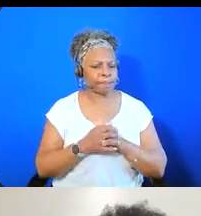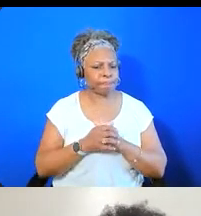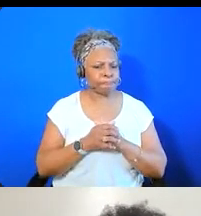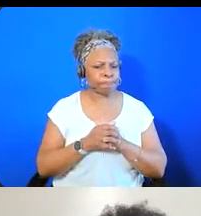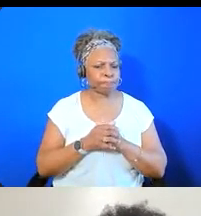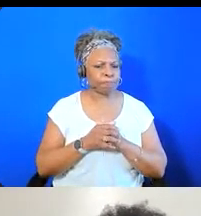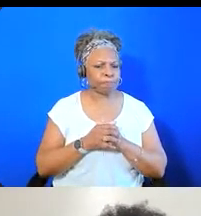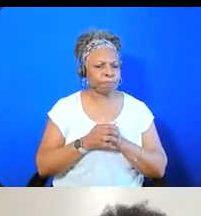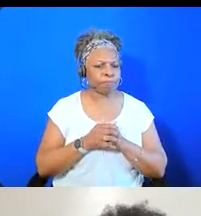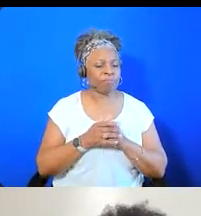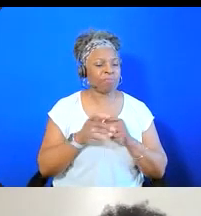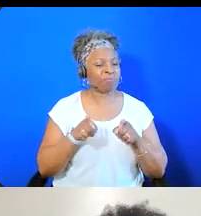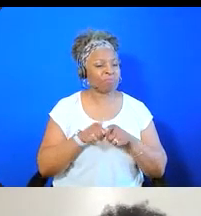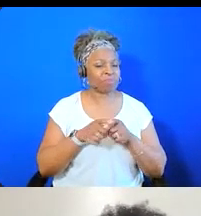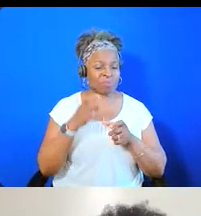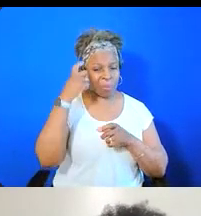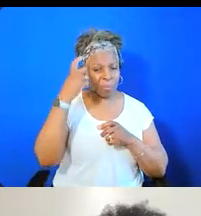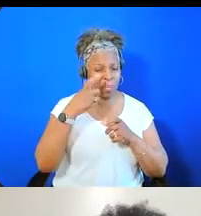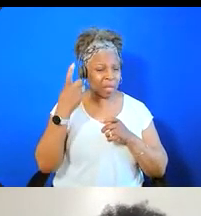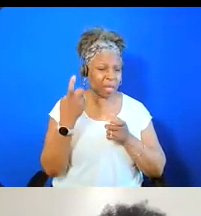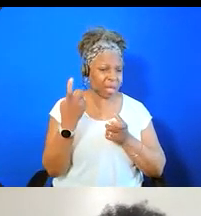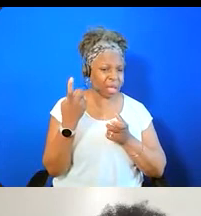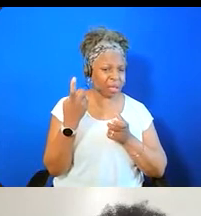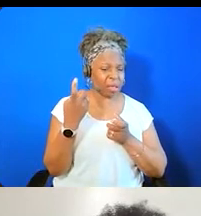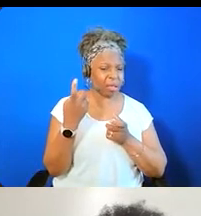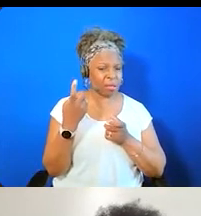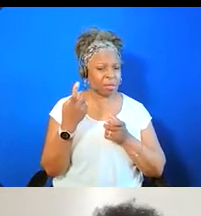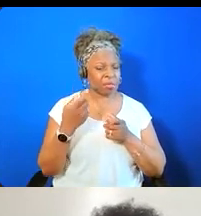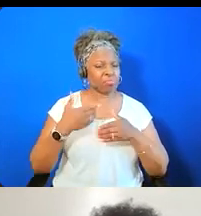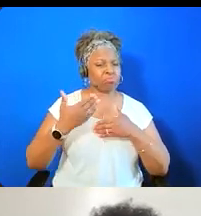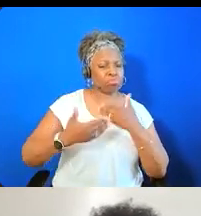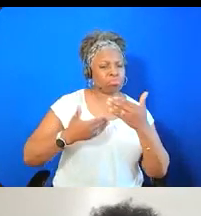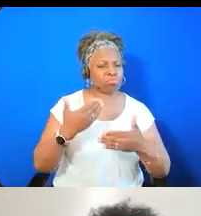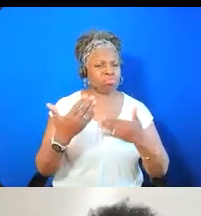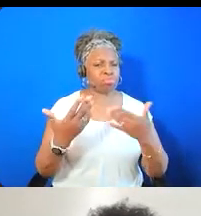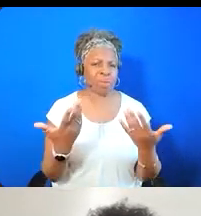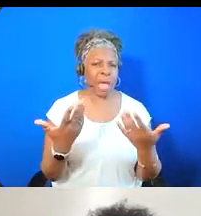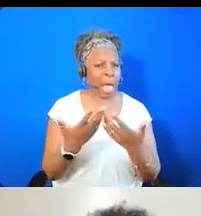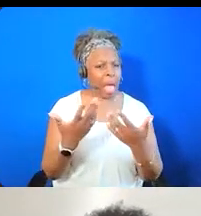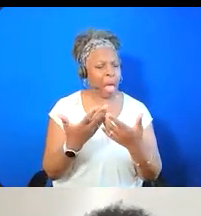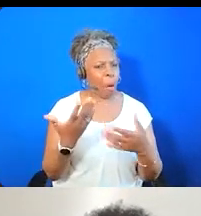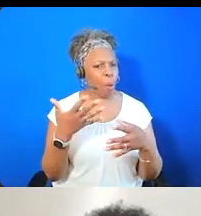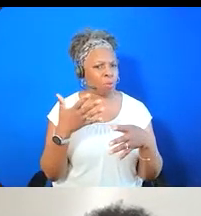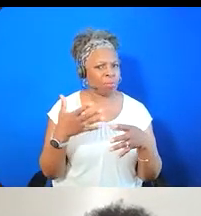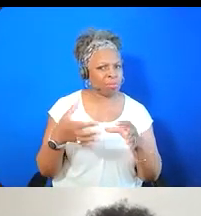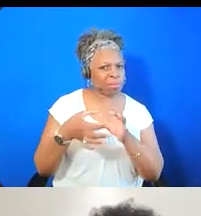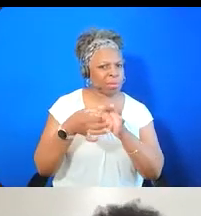process around what it means to work with art, what it means to work in relationship to others,